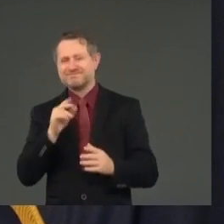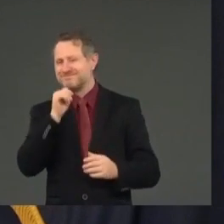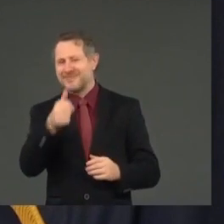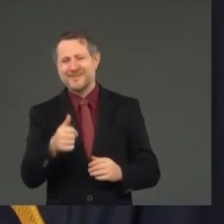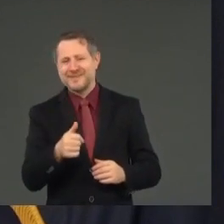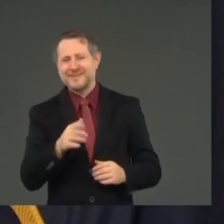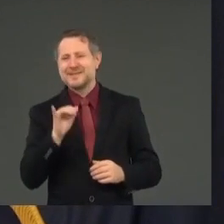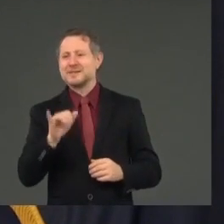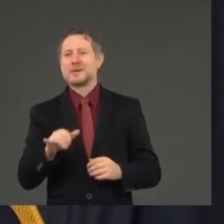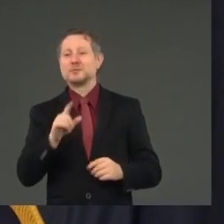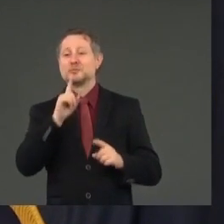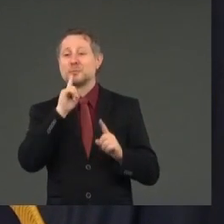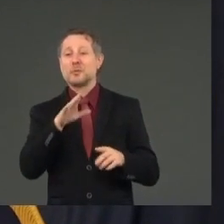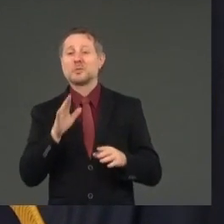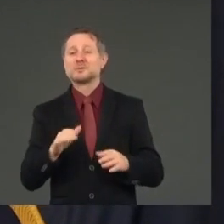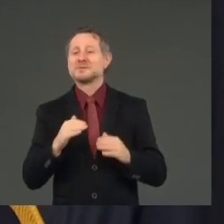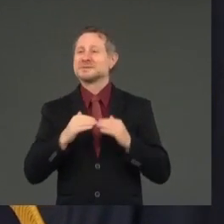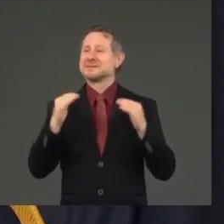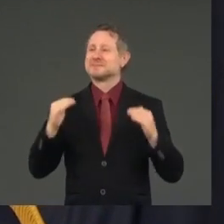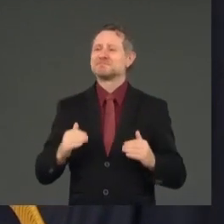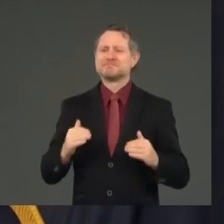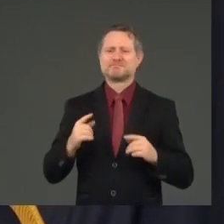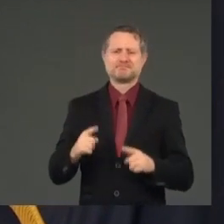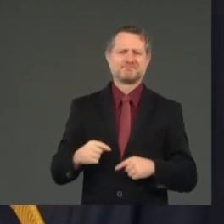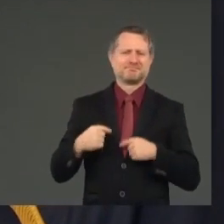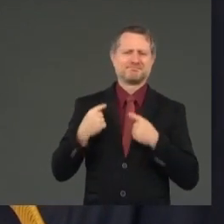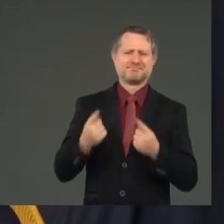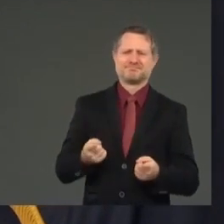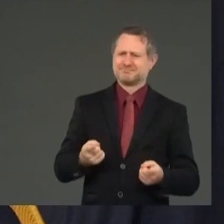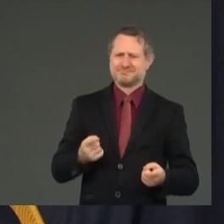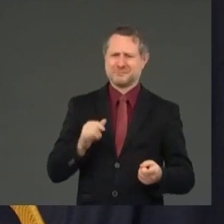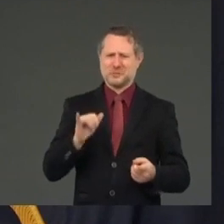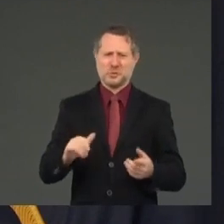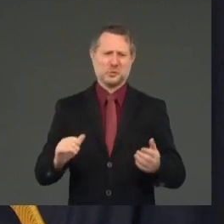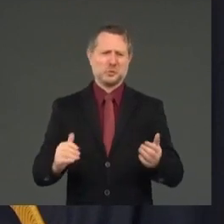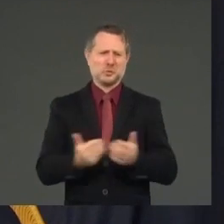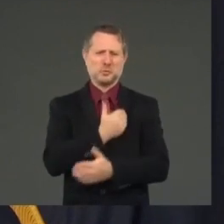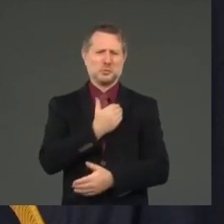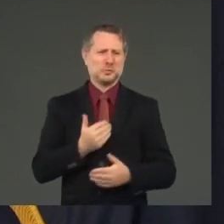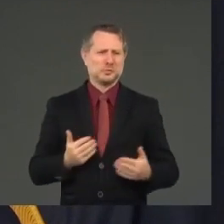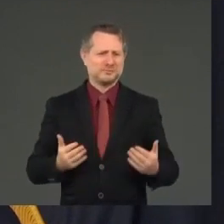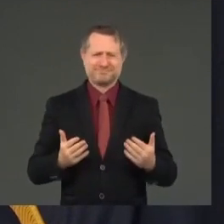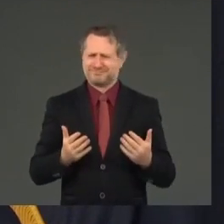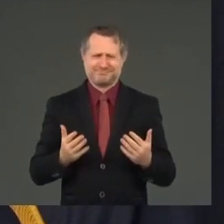MYSELF, BUT THE DAY-TO-DAY NUMBERS, YOU ALWAYS HAVE TO TAKE WITH A GRAIN OF SALT, BECAUSE